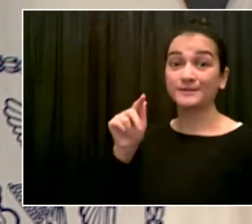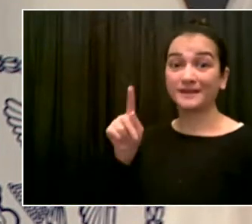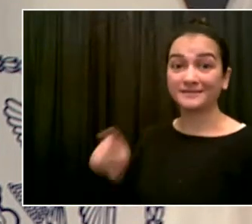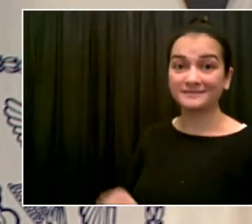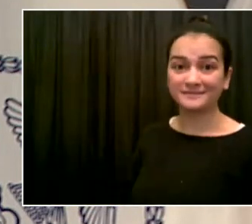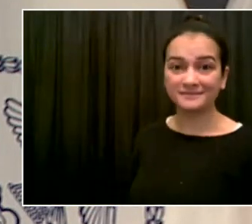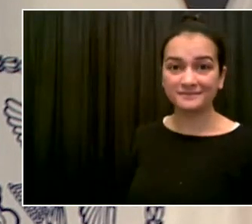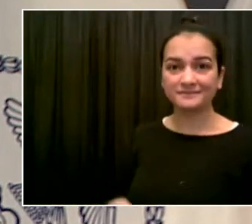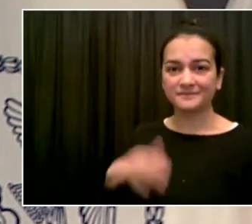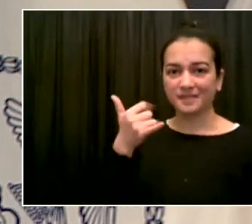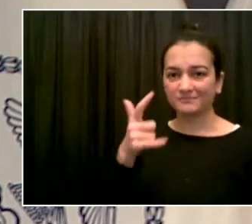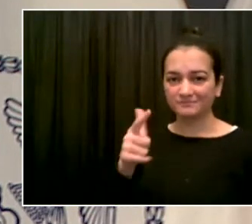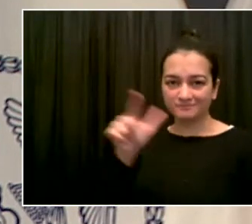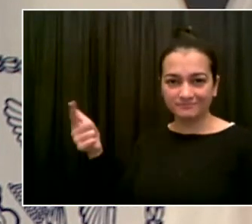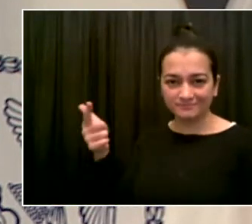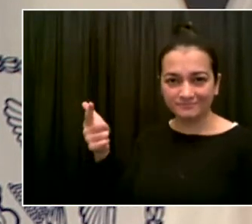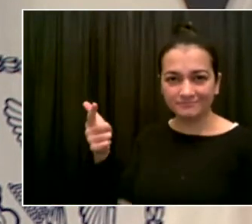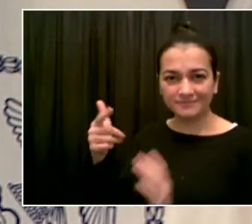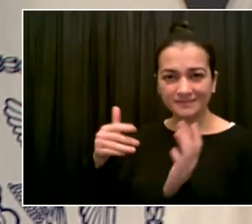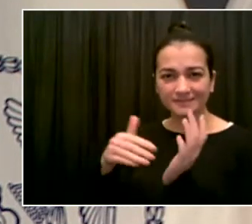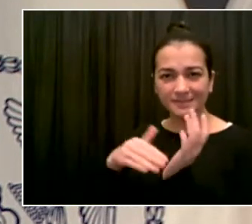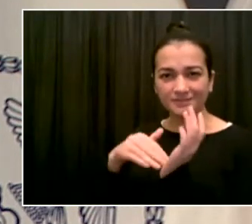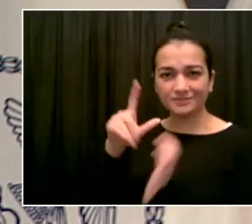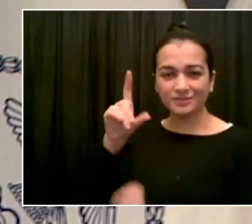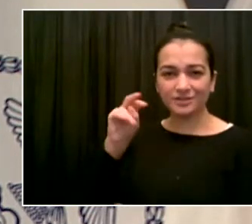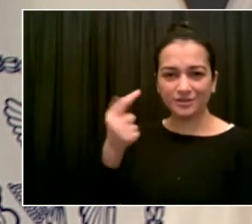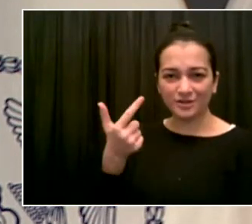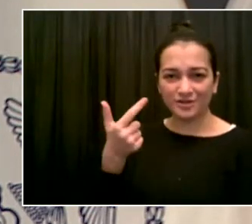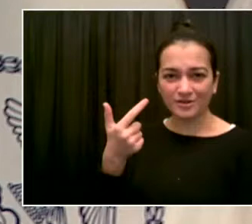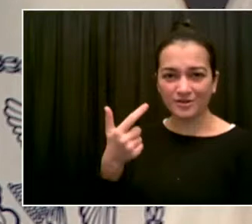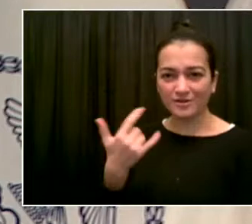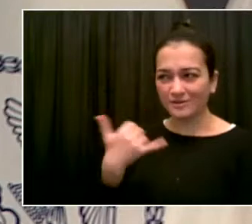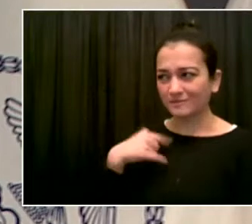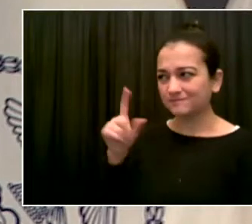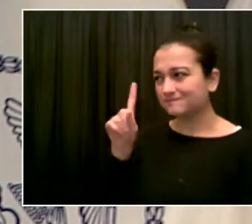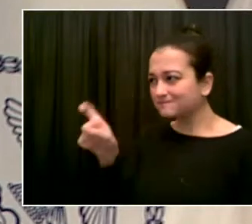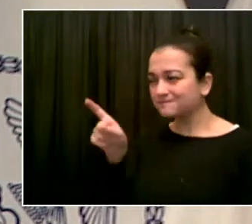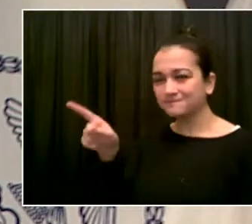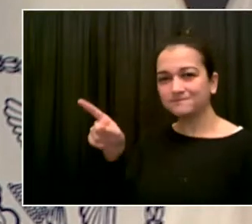THANK YOU. ANOTHER MYTH BUSTED. HERE IS THE